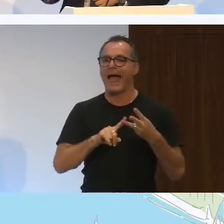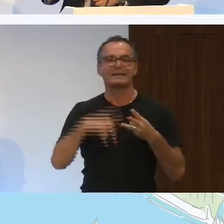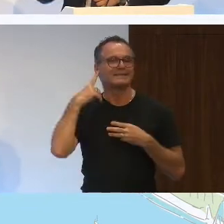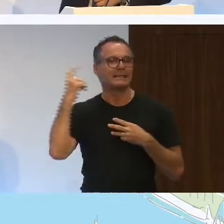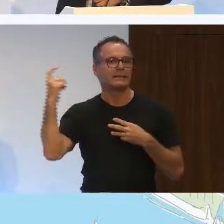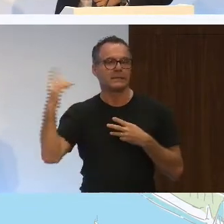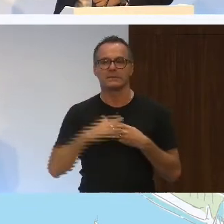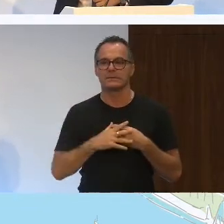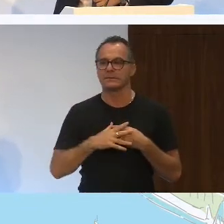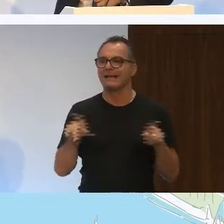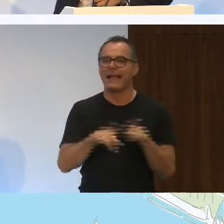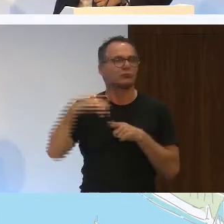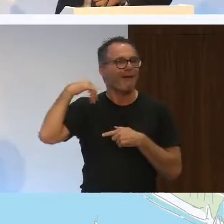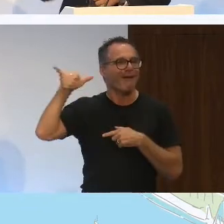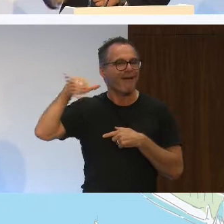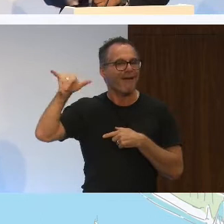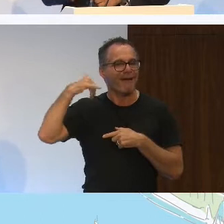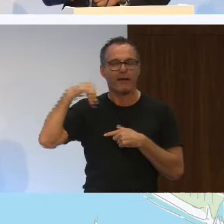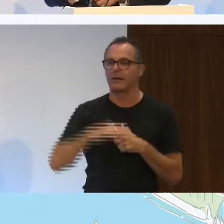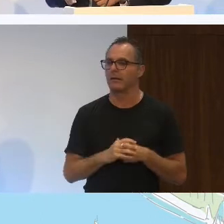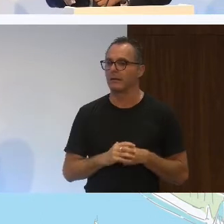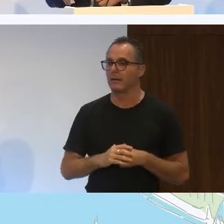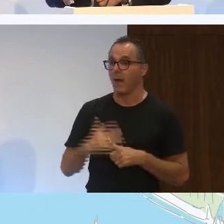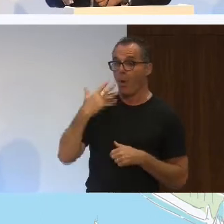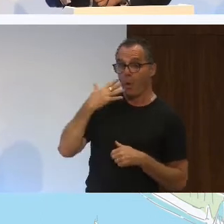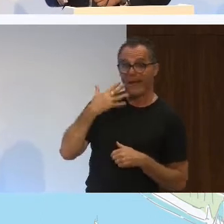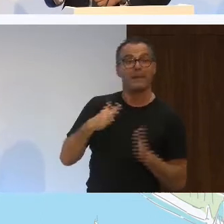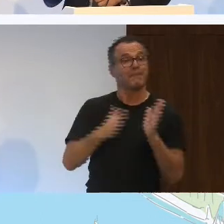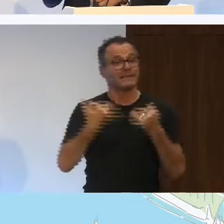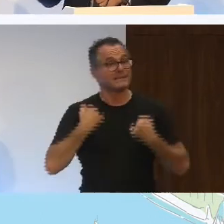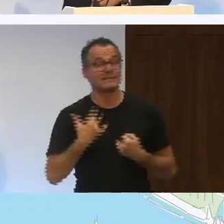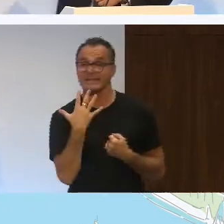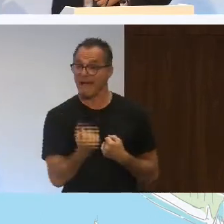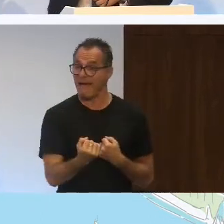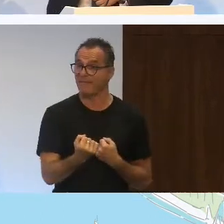or ringing in your ears. When you Meniere’s disease that is typically affecting one side.